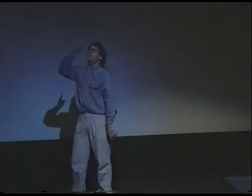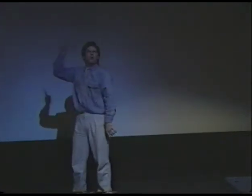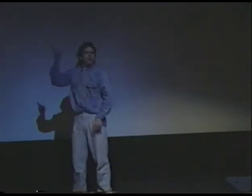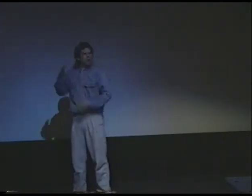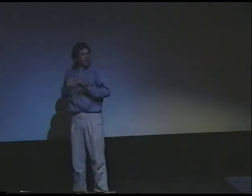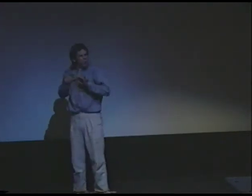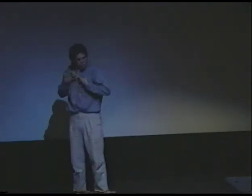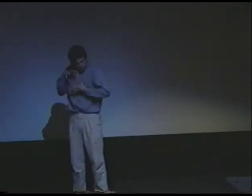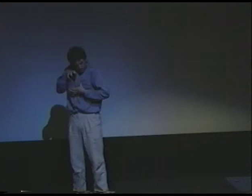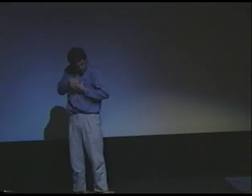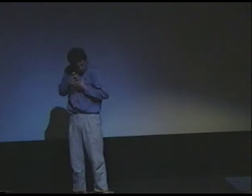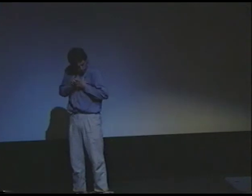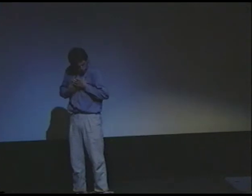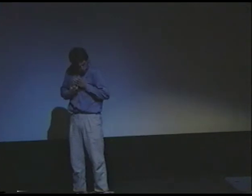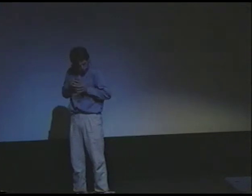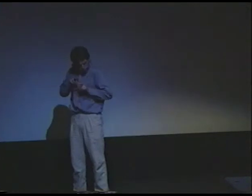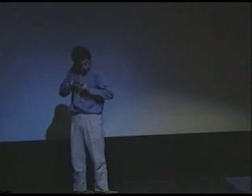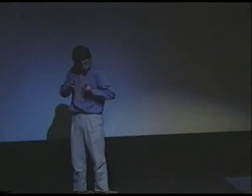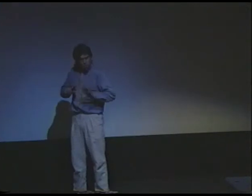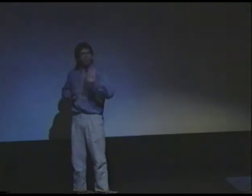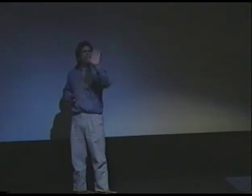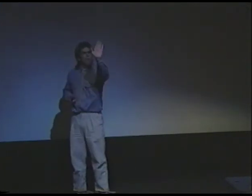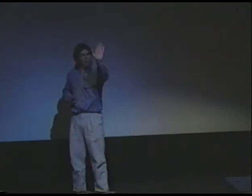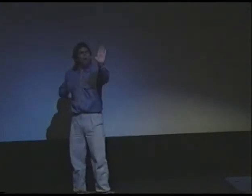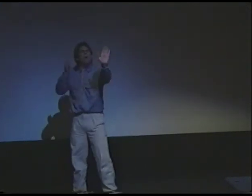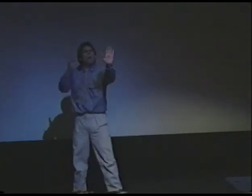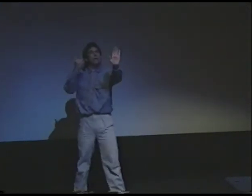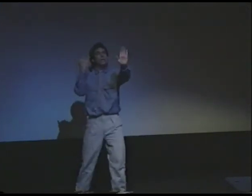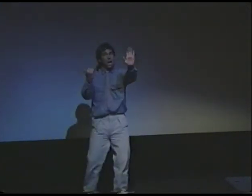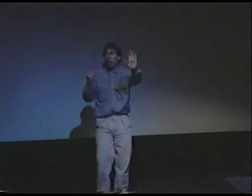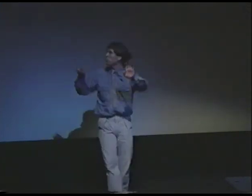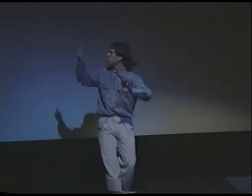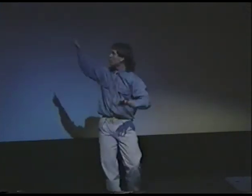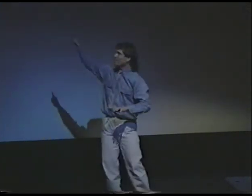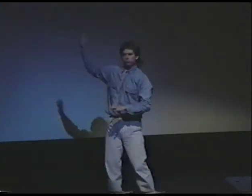But I struggled with that to understand with that meant-- lie.